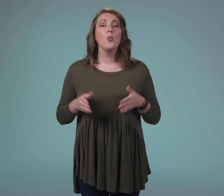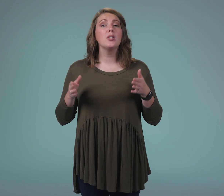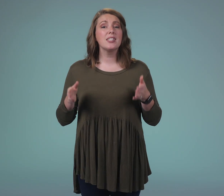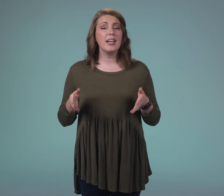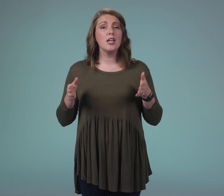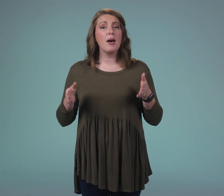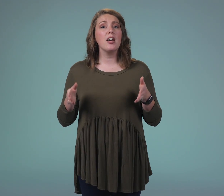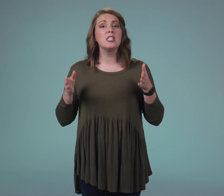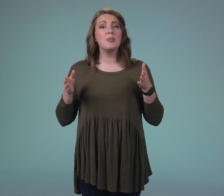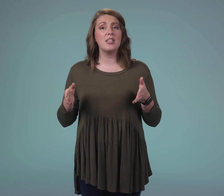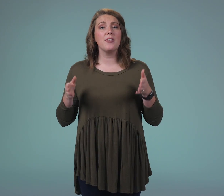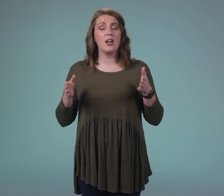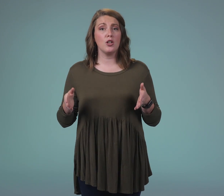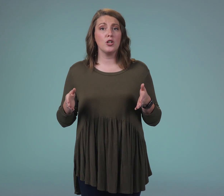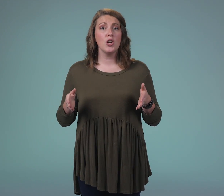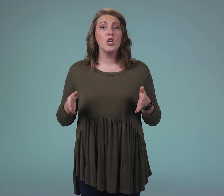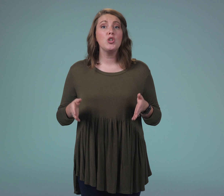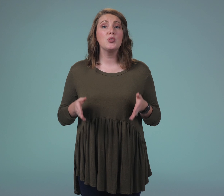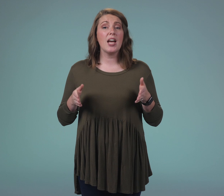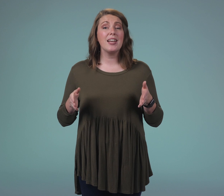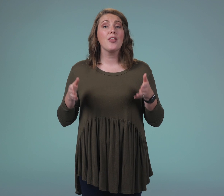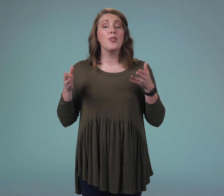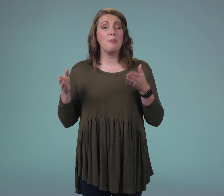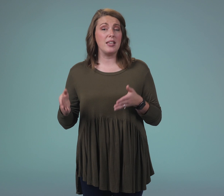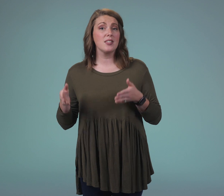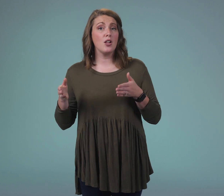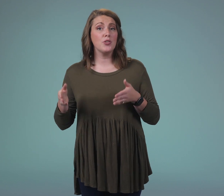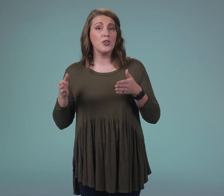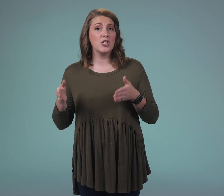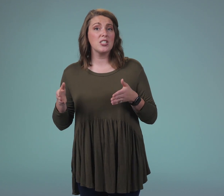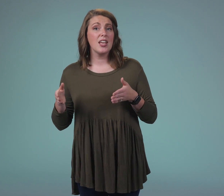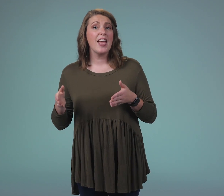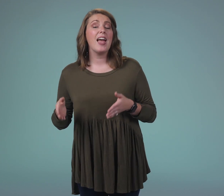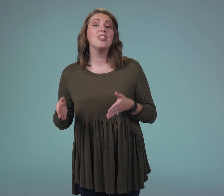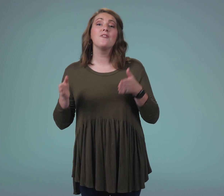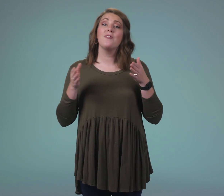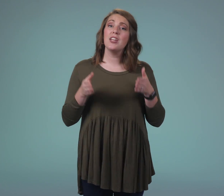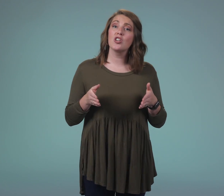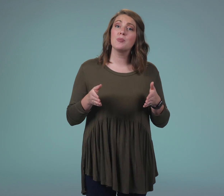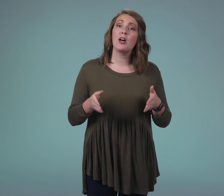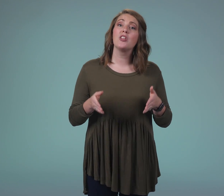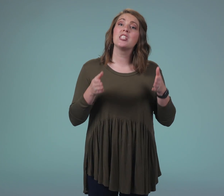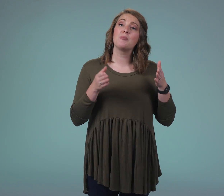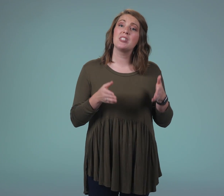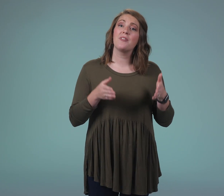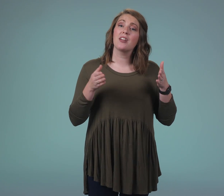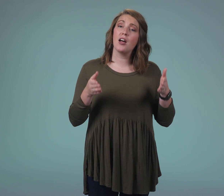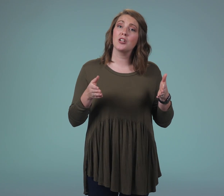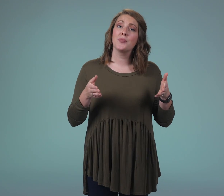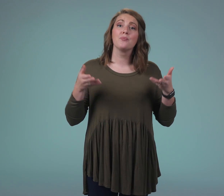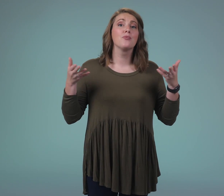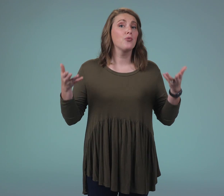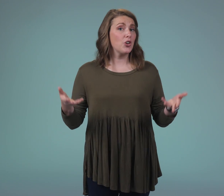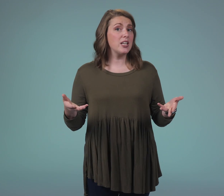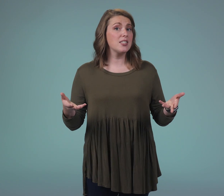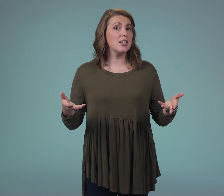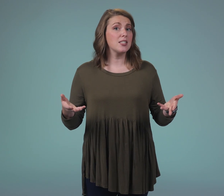When signing about a specific color you sign the base color first and then finger spell the specific color. For instance,